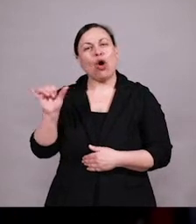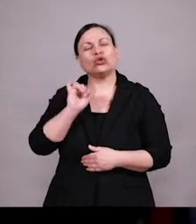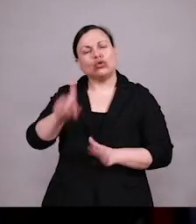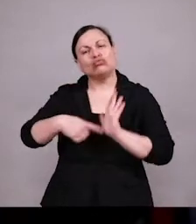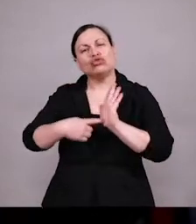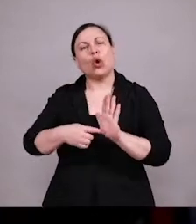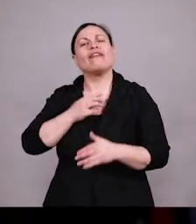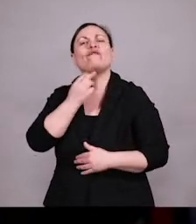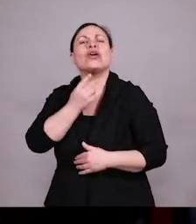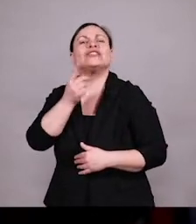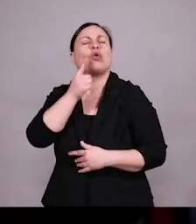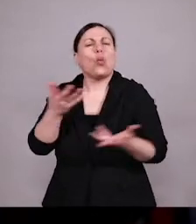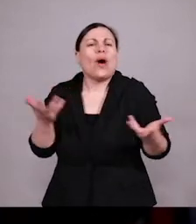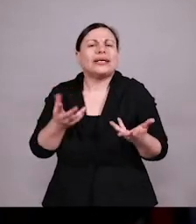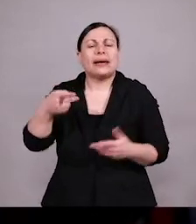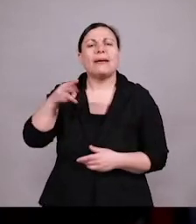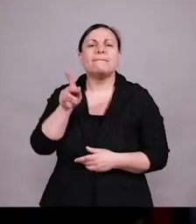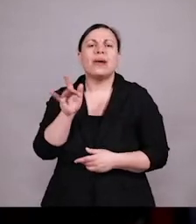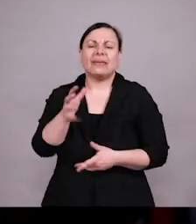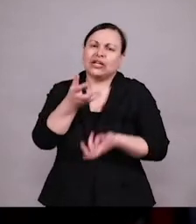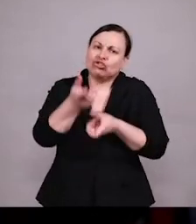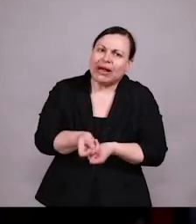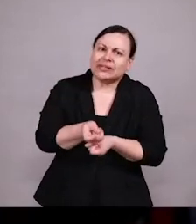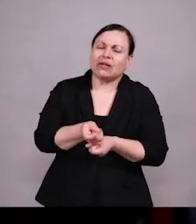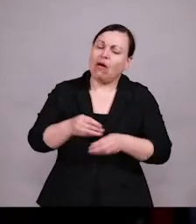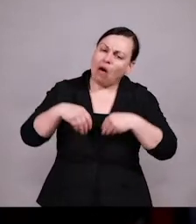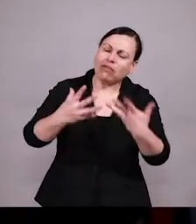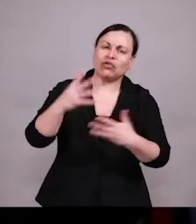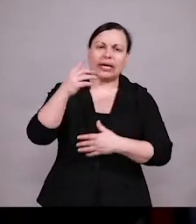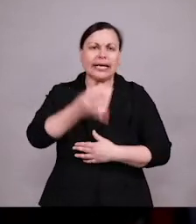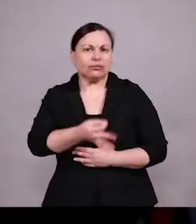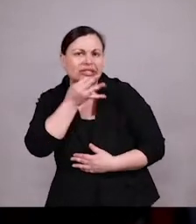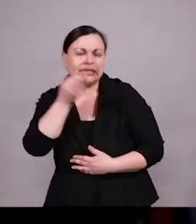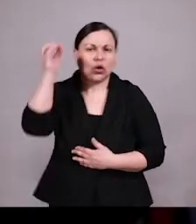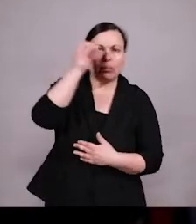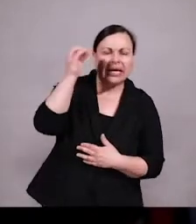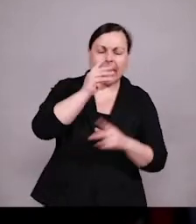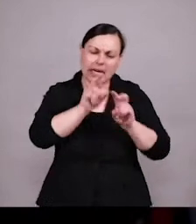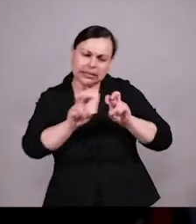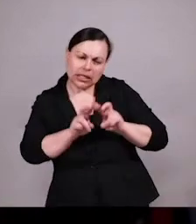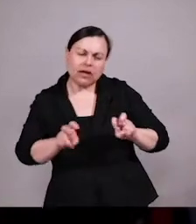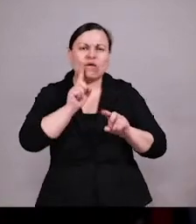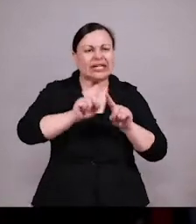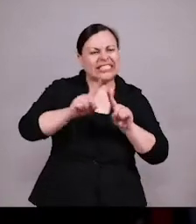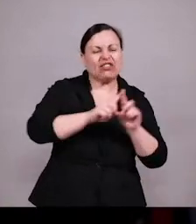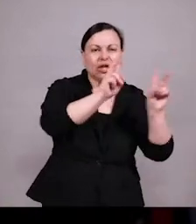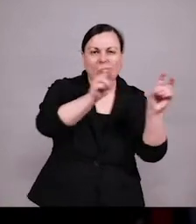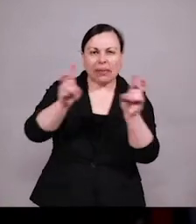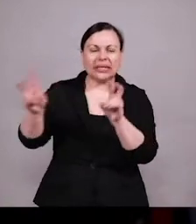public trust offering their expertise opinions and analysis in areas of topical interest on a global